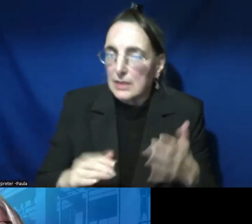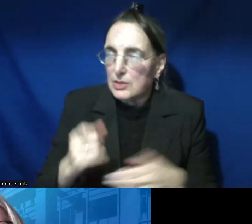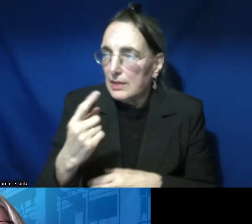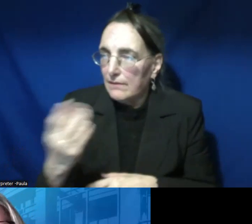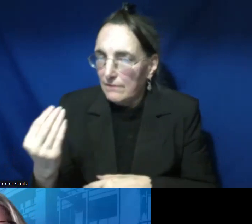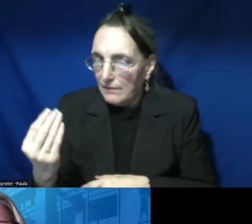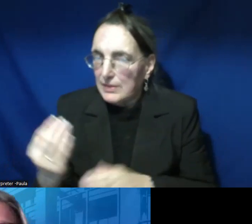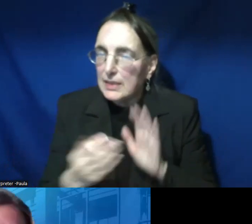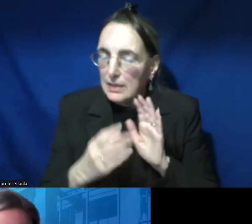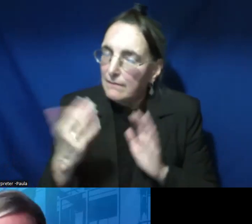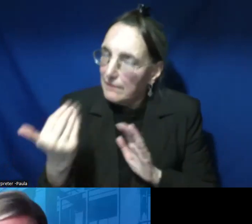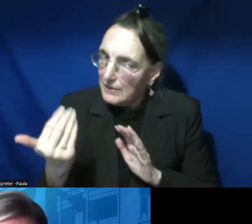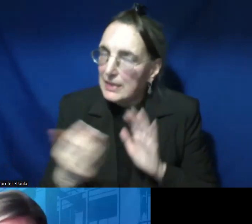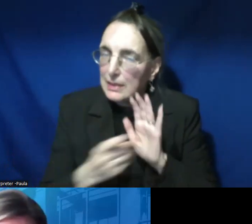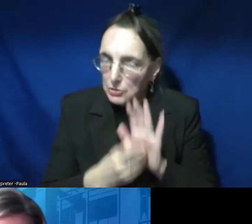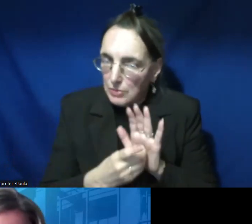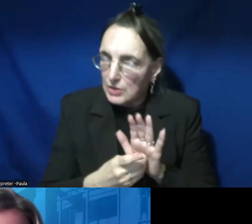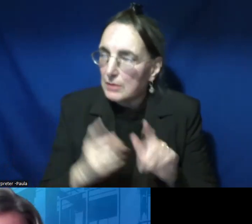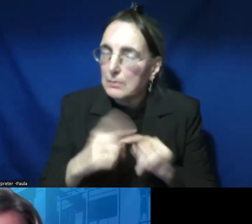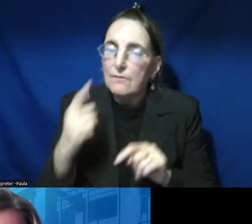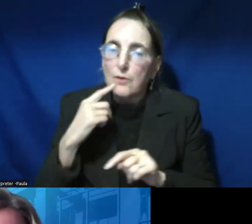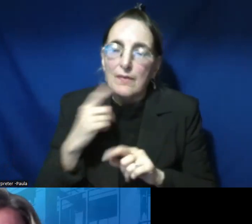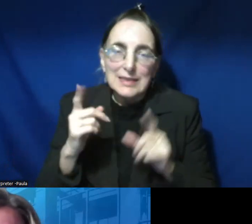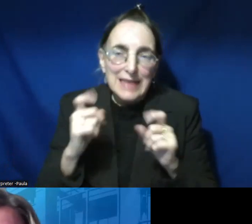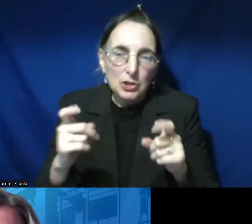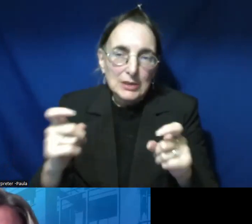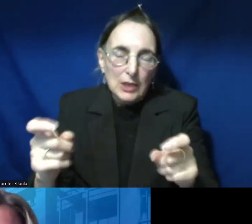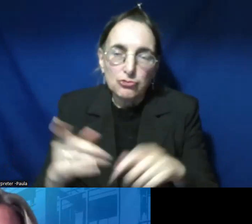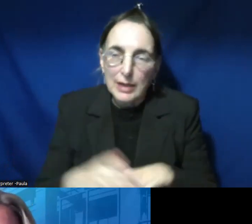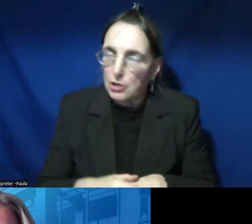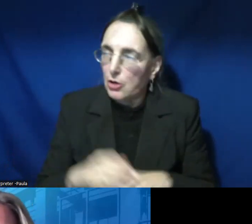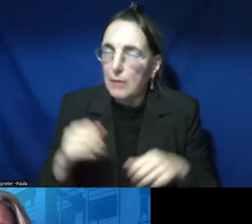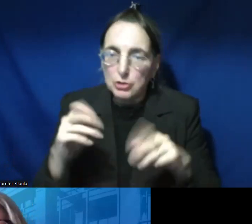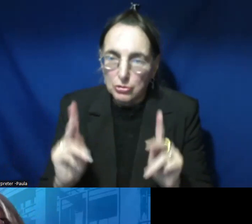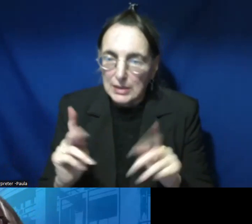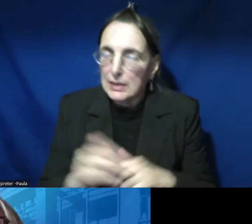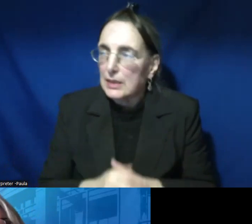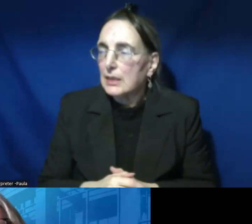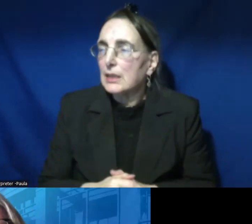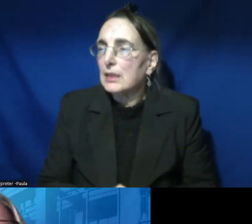But in terms of this accelerator opportunity, this technical assistance opportunity, the state would need